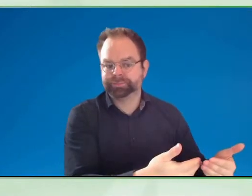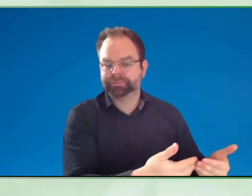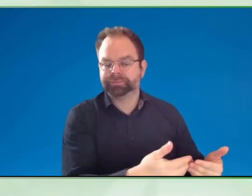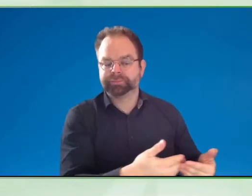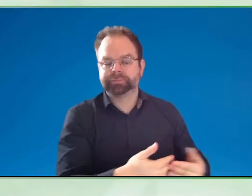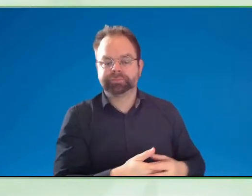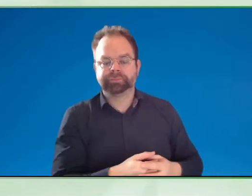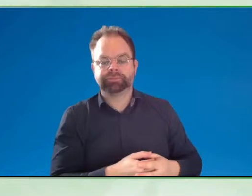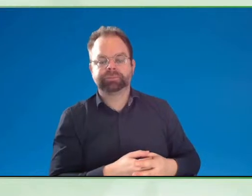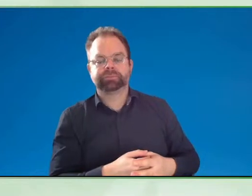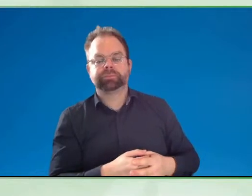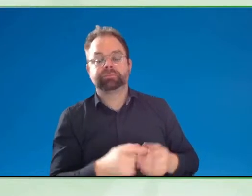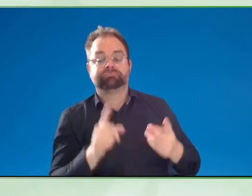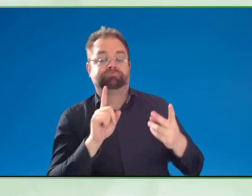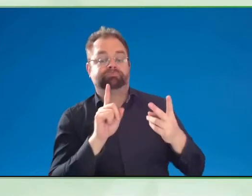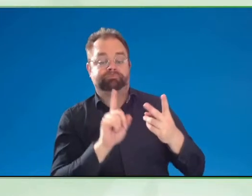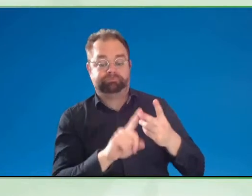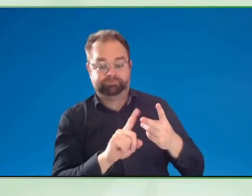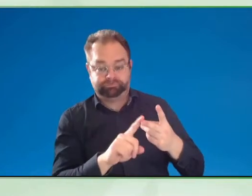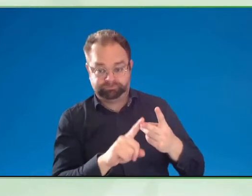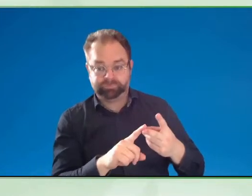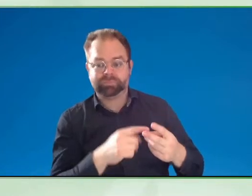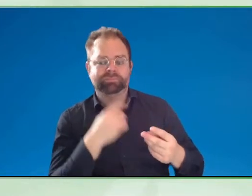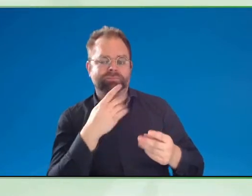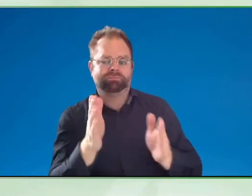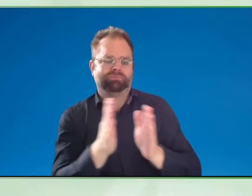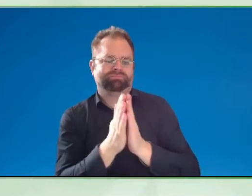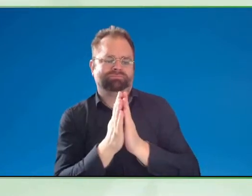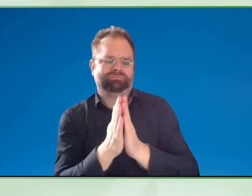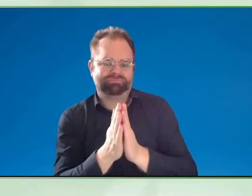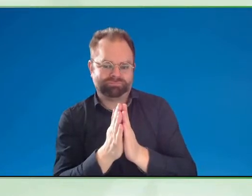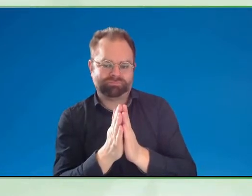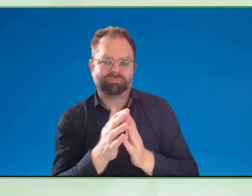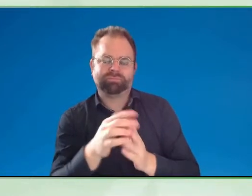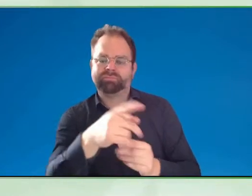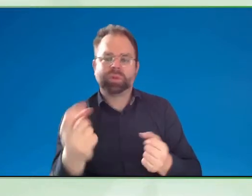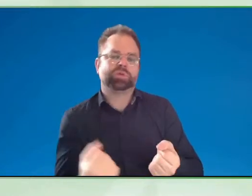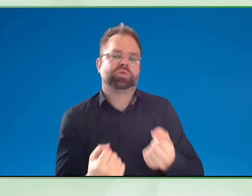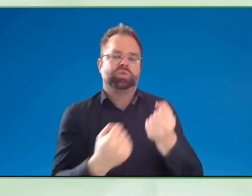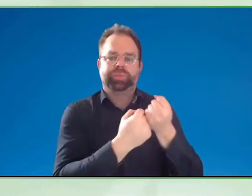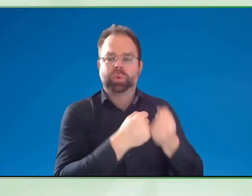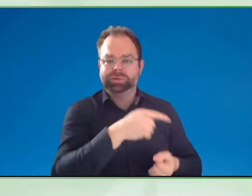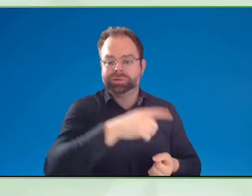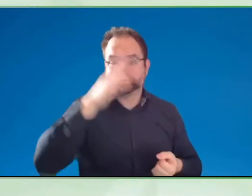This is something I can say is very important at this level because we need to increase